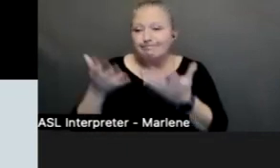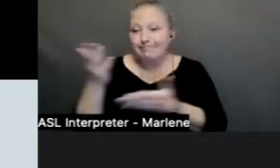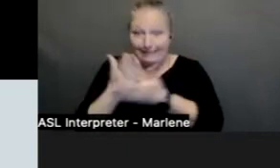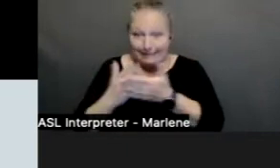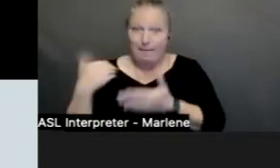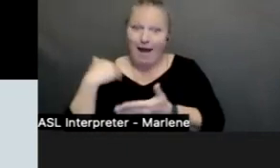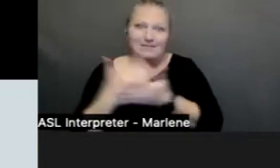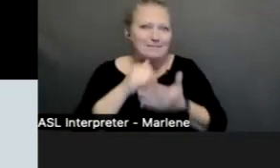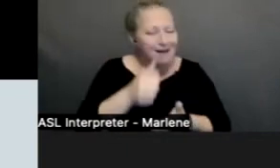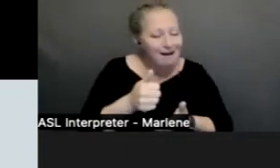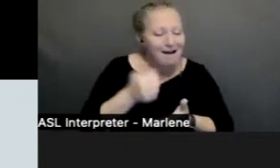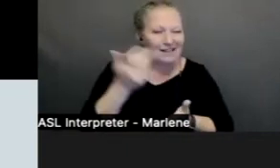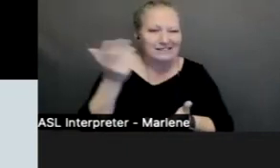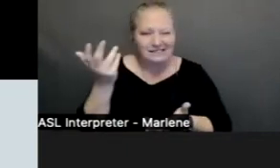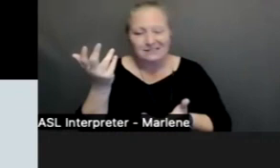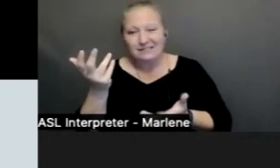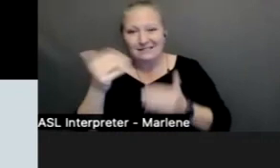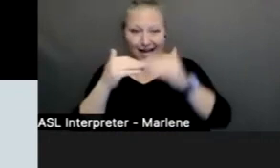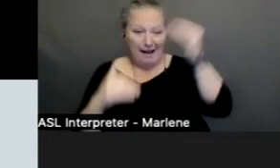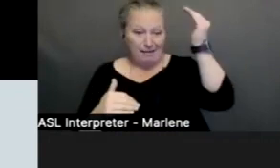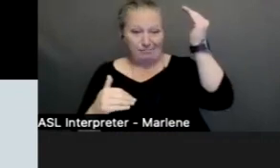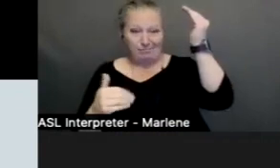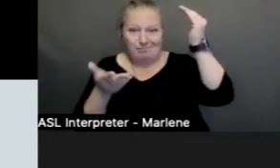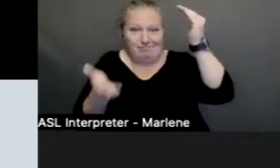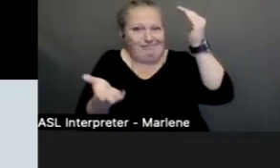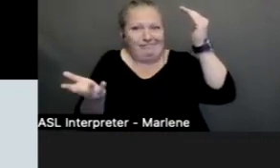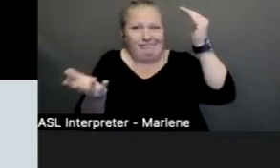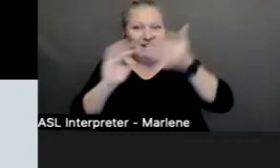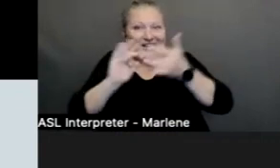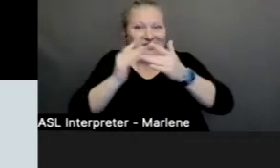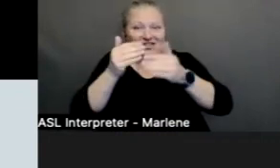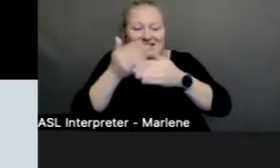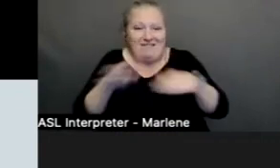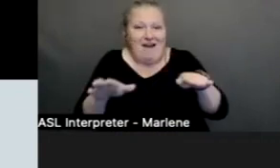and some don't, there's a gap right there. And the digital divide just grows every single day.